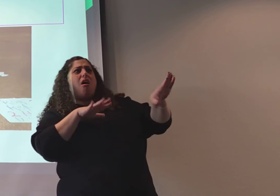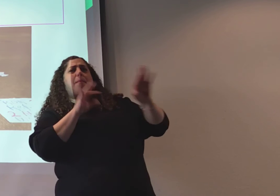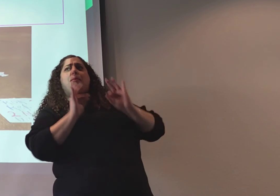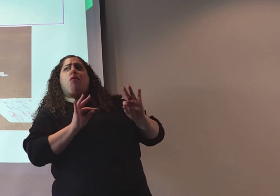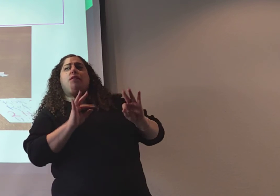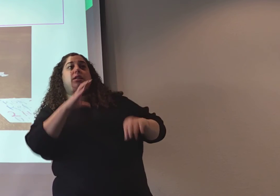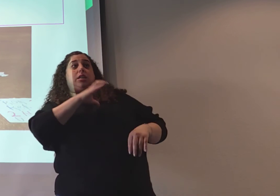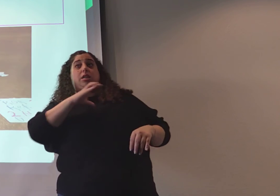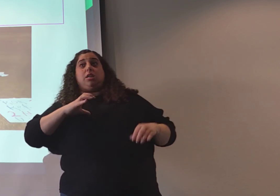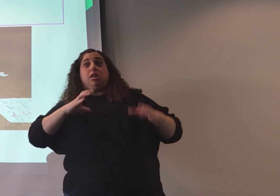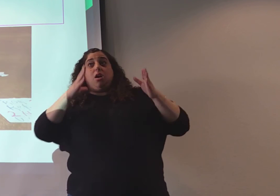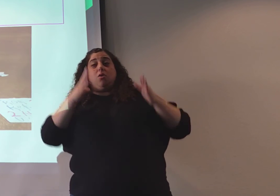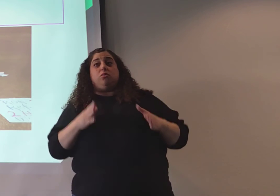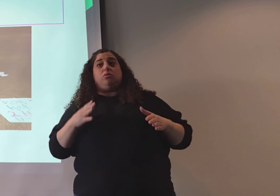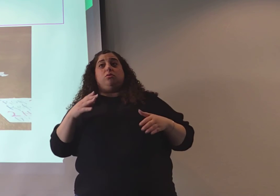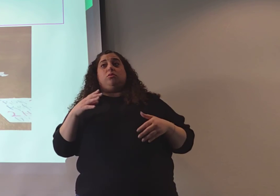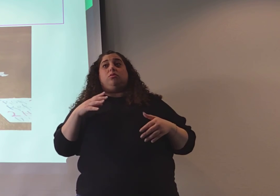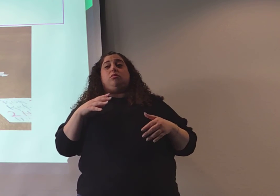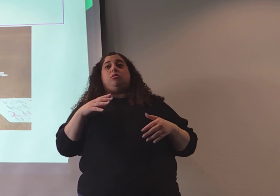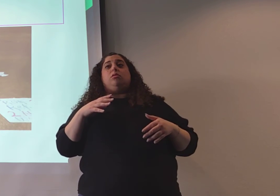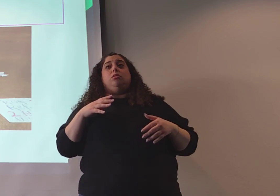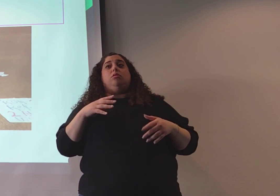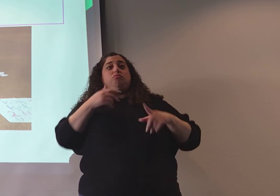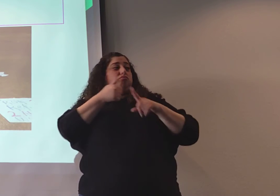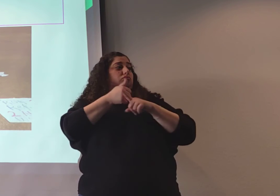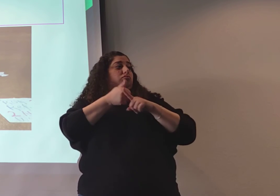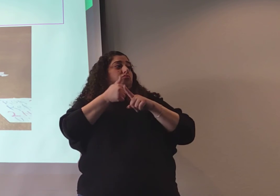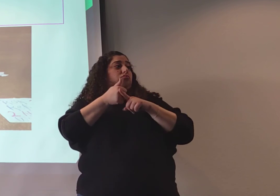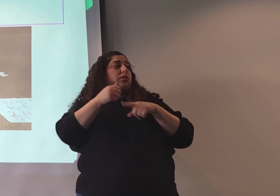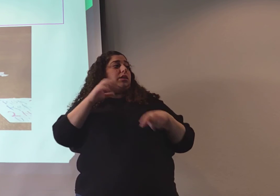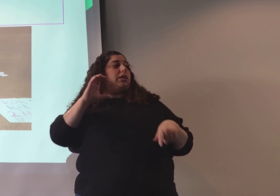They obviously know about assembly members.